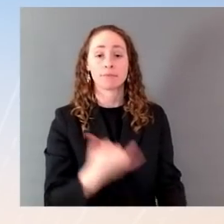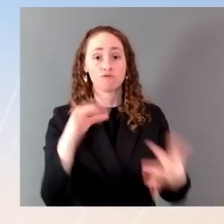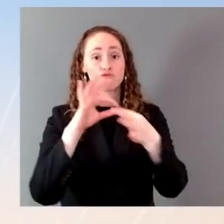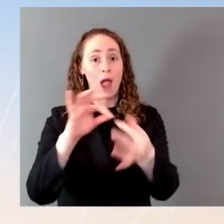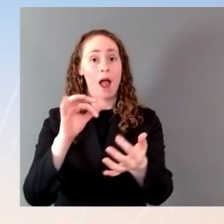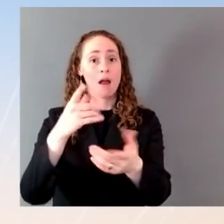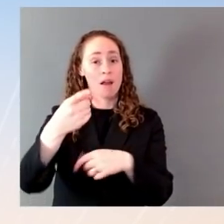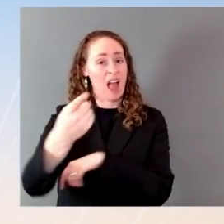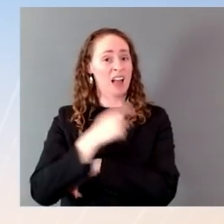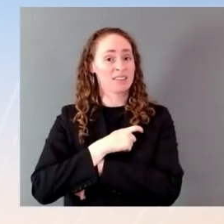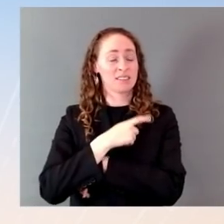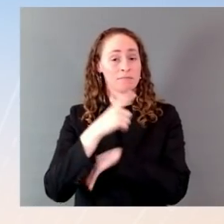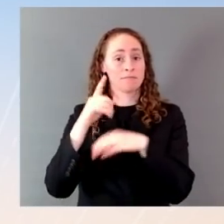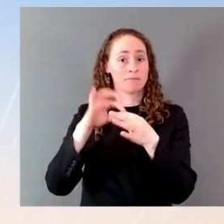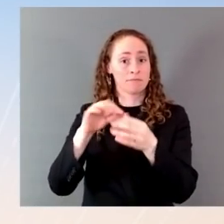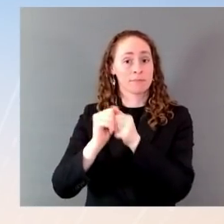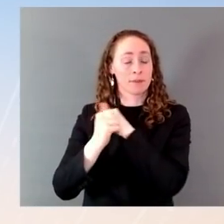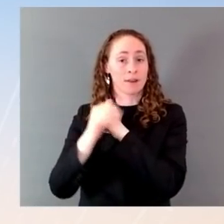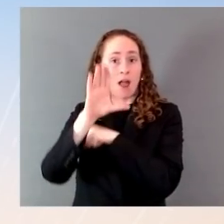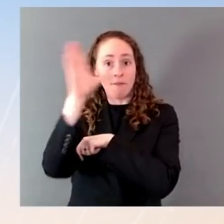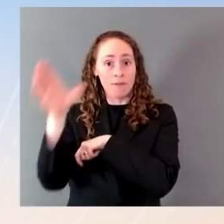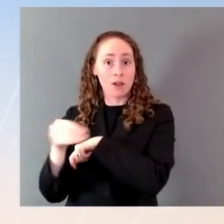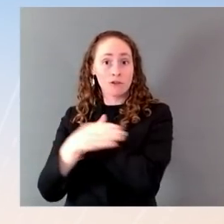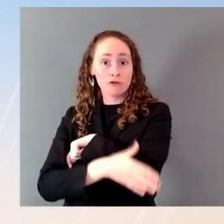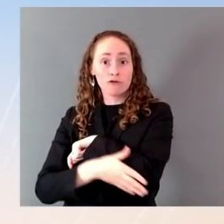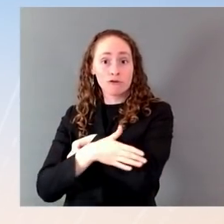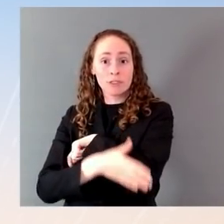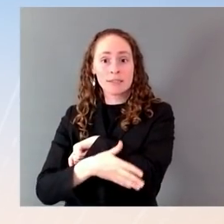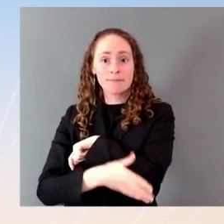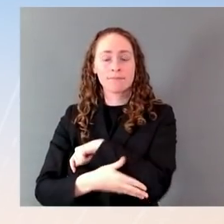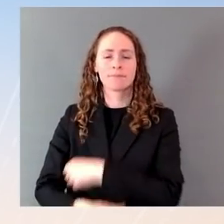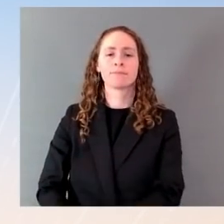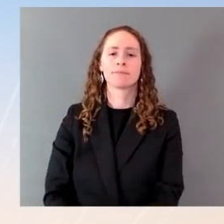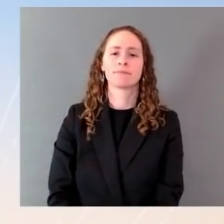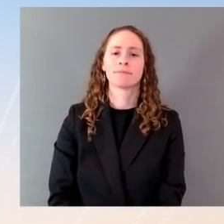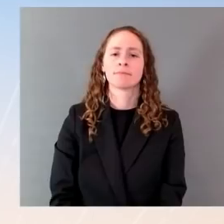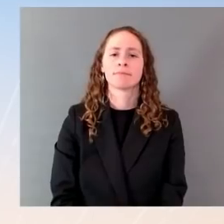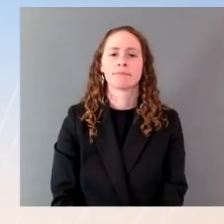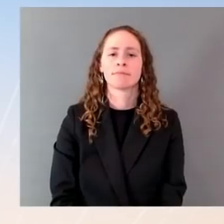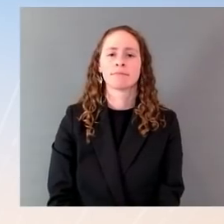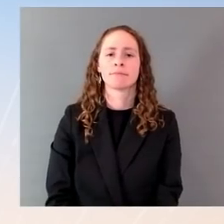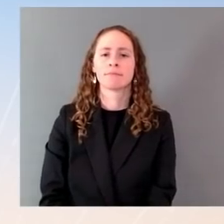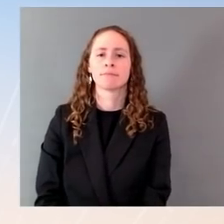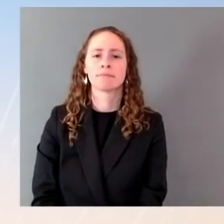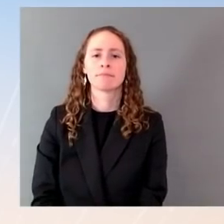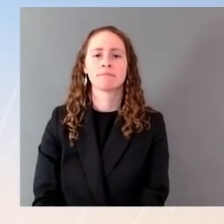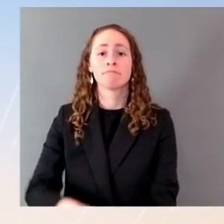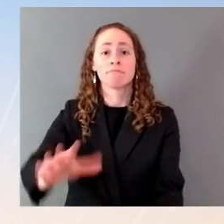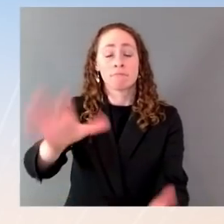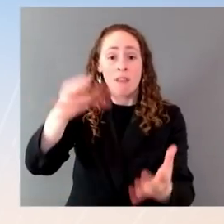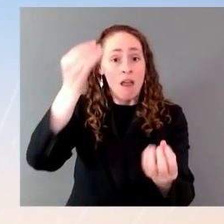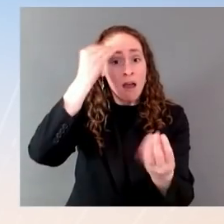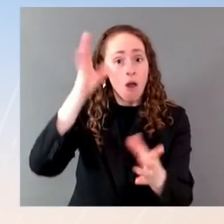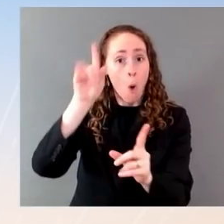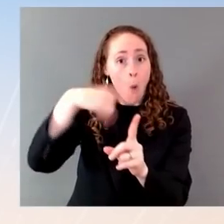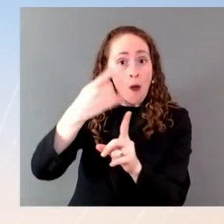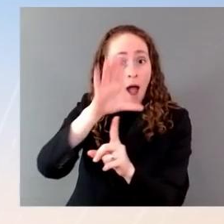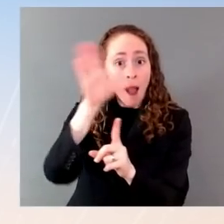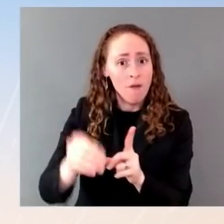should be vigorously opposed by every country in the world, including every country in Africa. I'll just take one more question. (Cross-talk.)